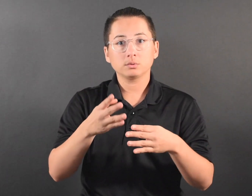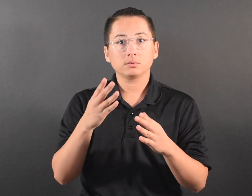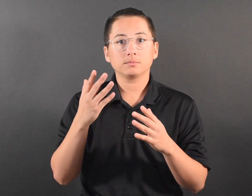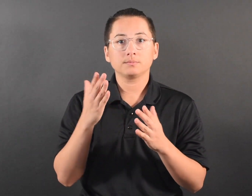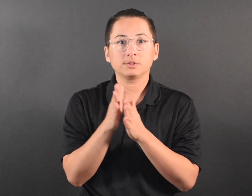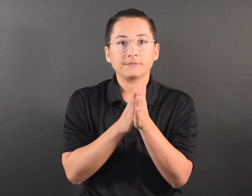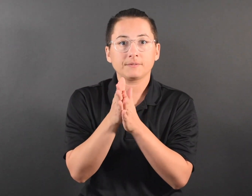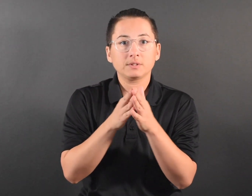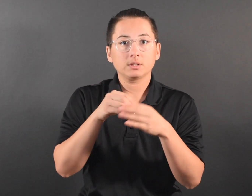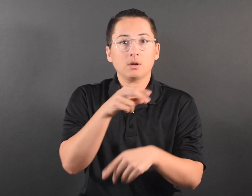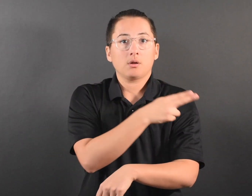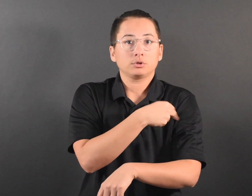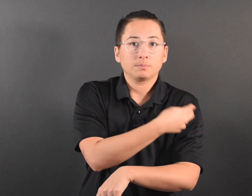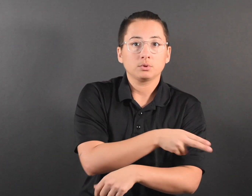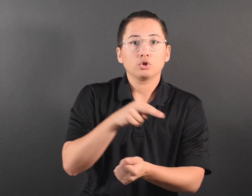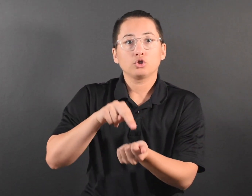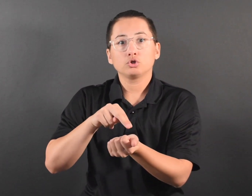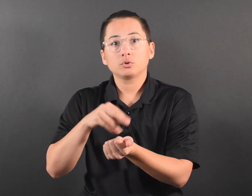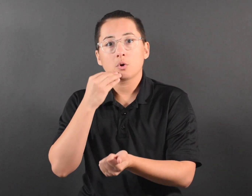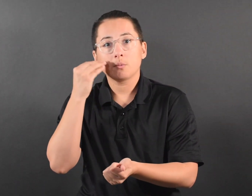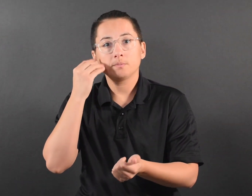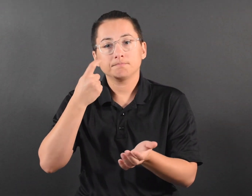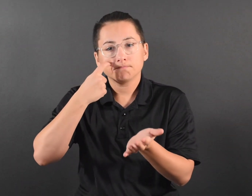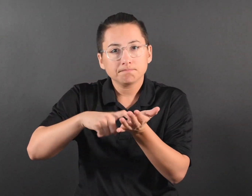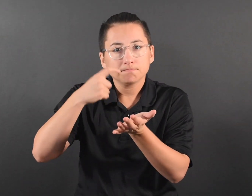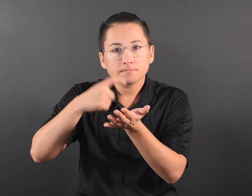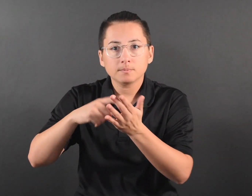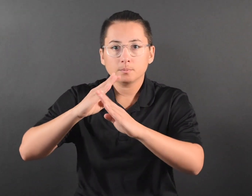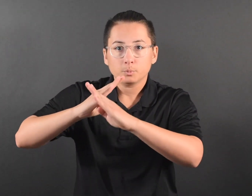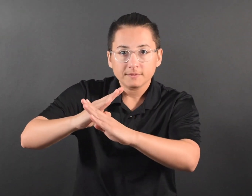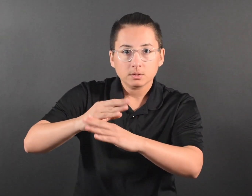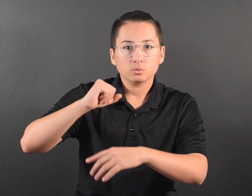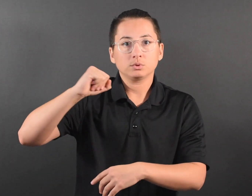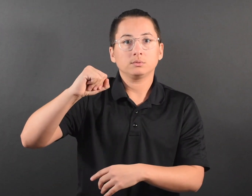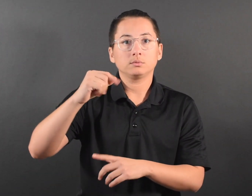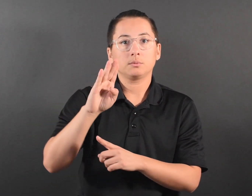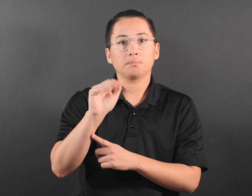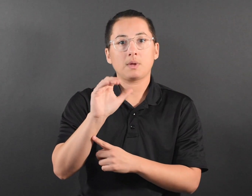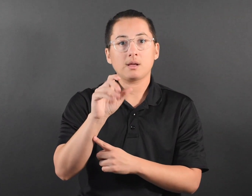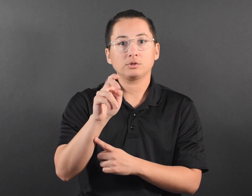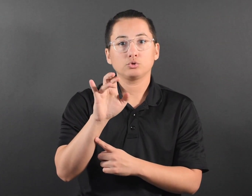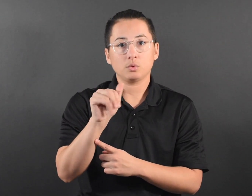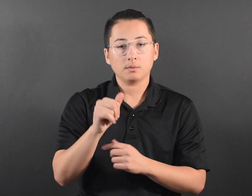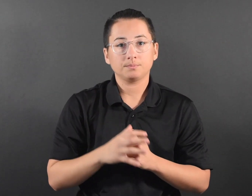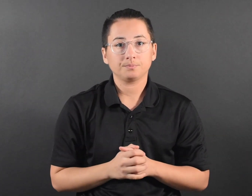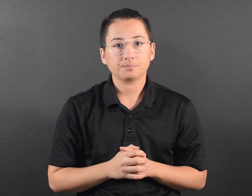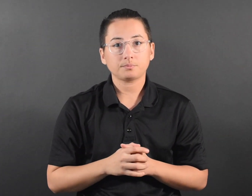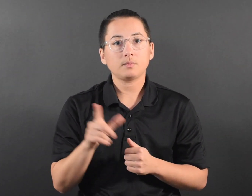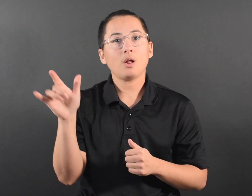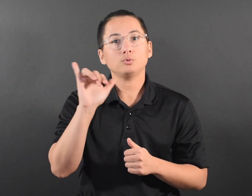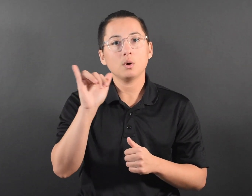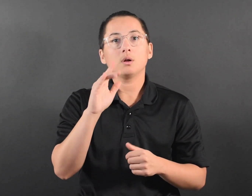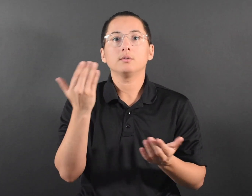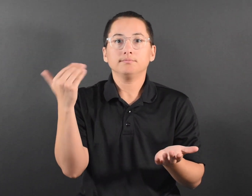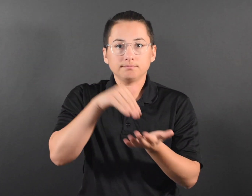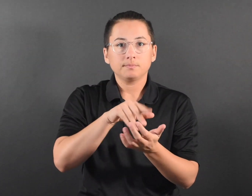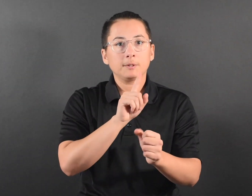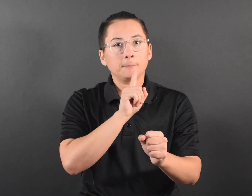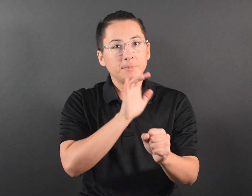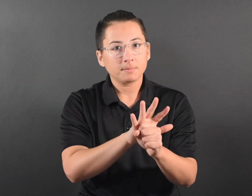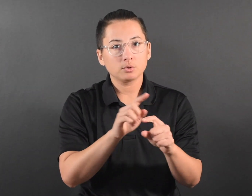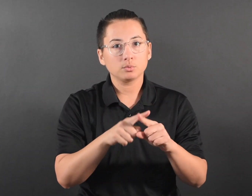in hospitals and nursing homes to detect and prevent resistant bacteria. Also, recommitment